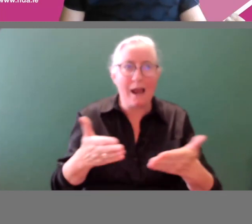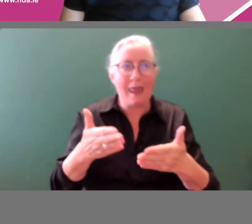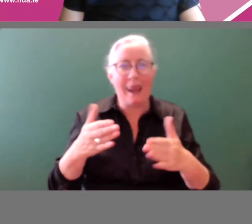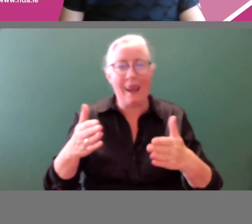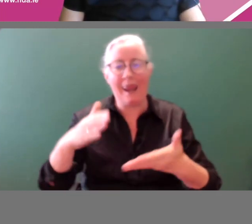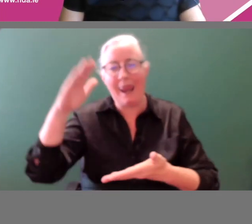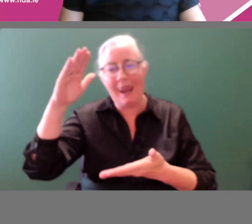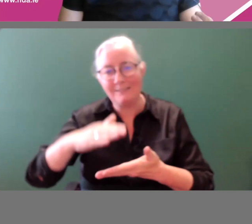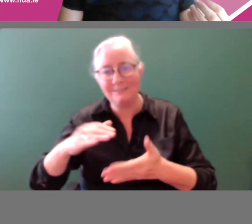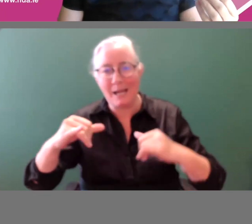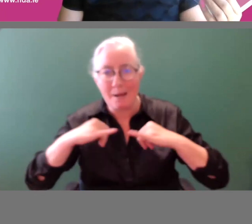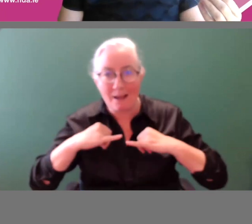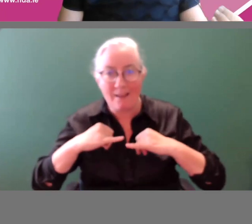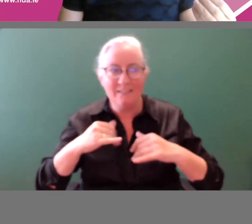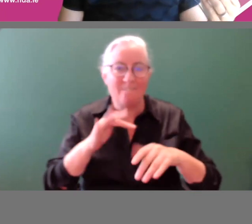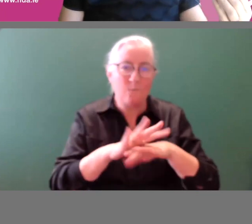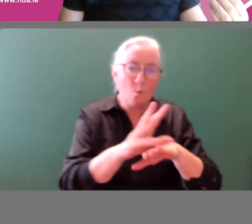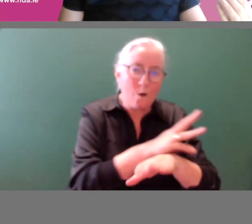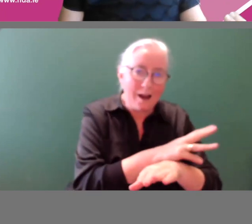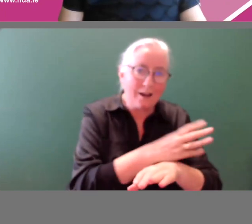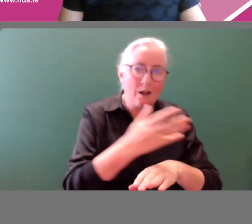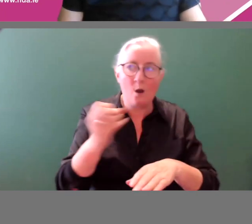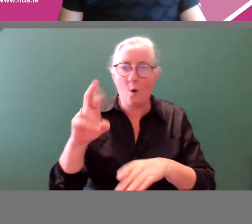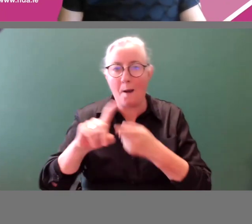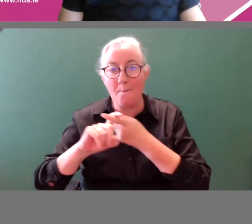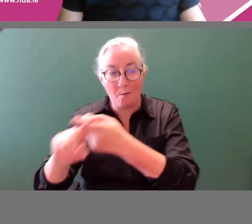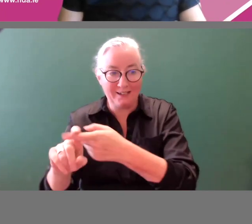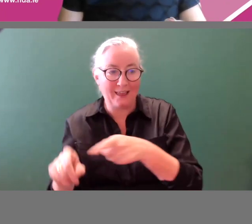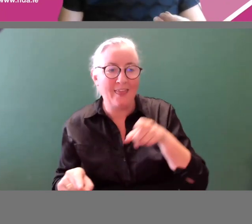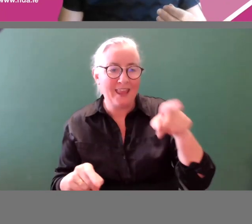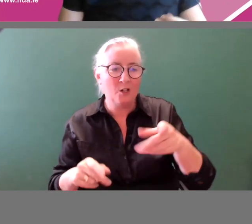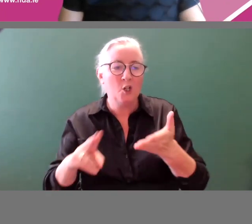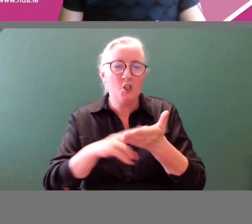or permanent. On screen is an image of a person using crutches with what looks like a temporary